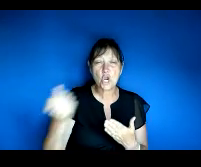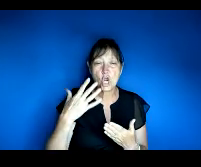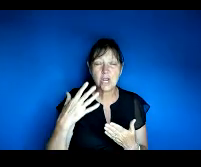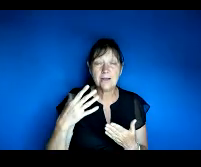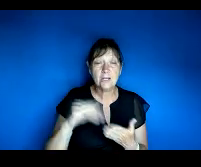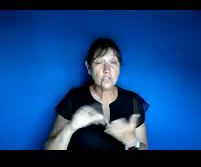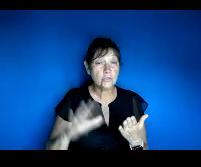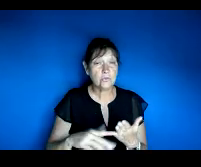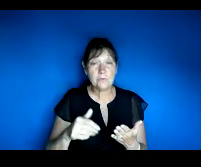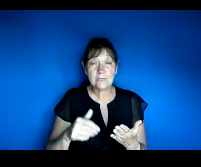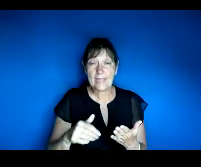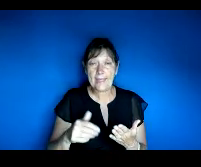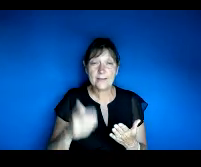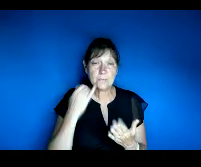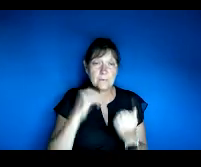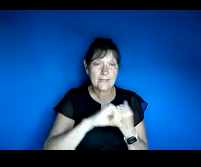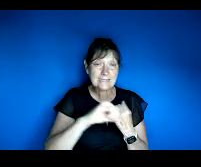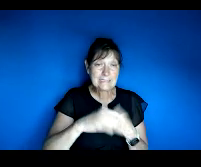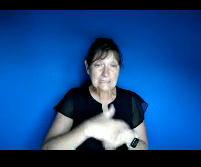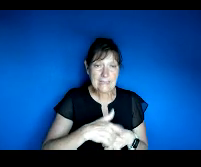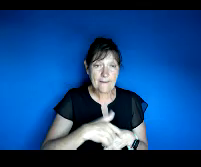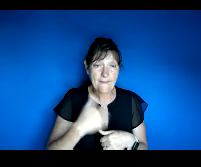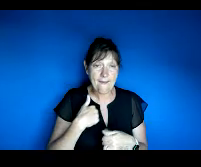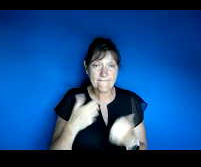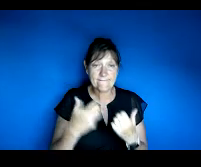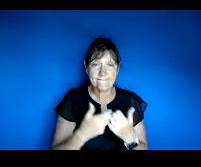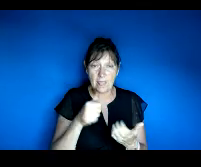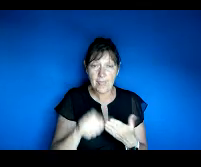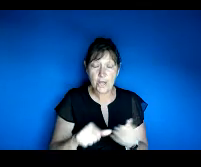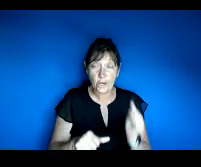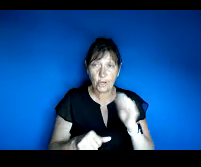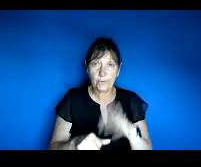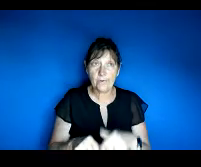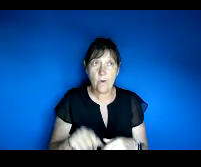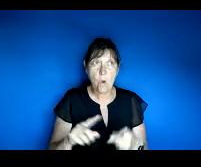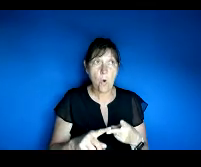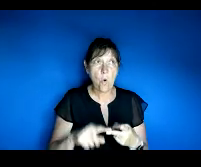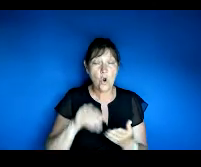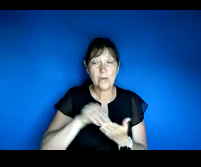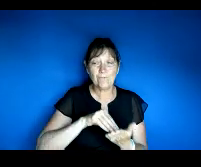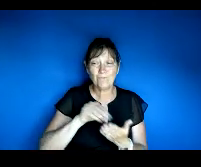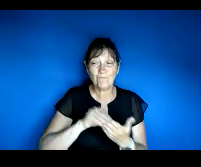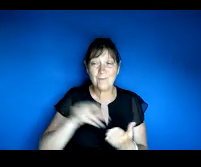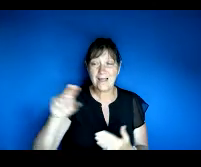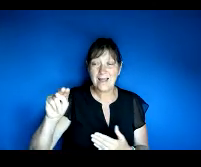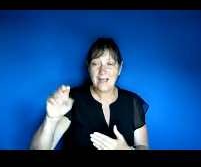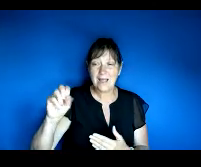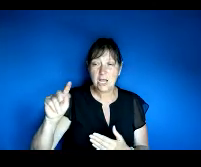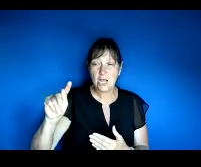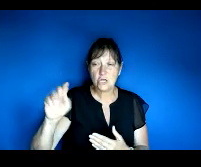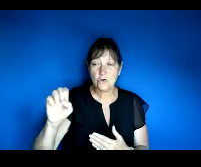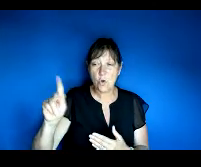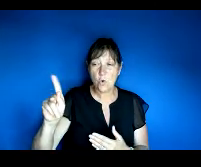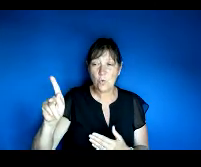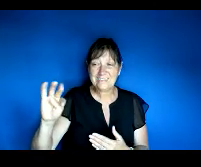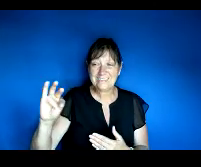for example, if they have extended time or, say, note-taking accommodation, which are two most common types of accommodations.